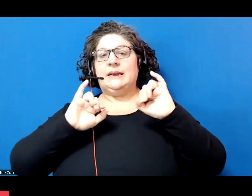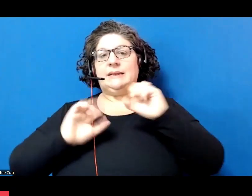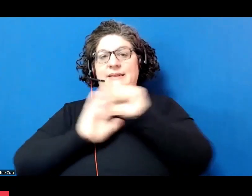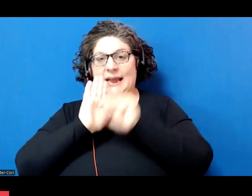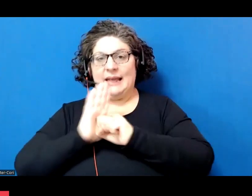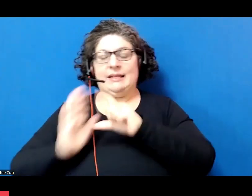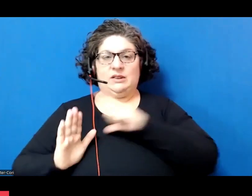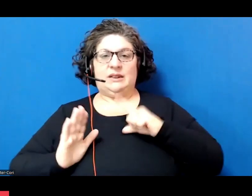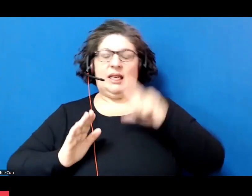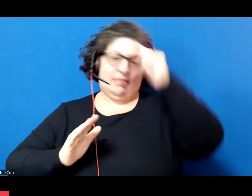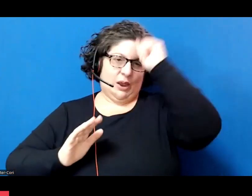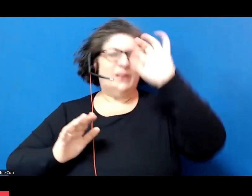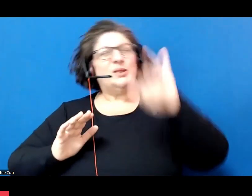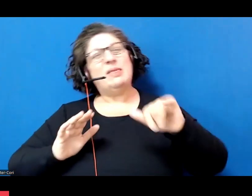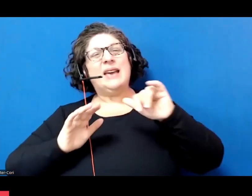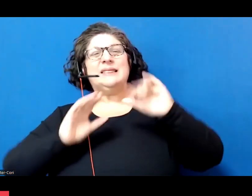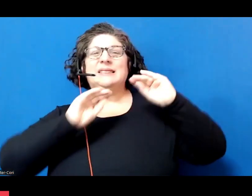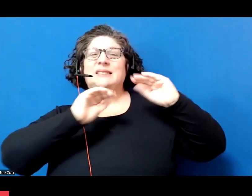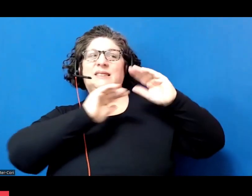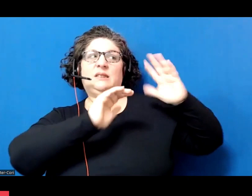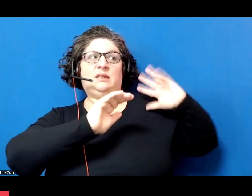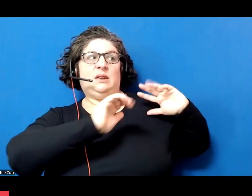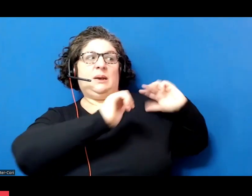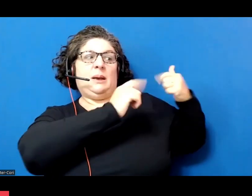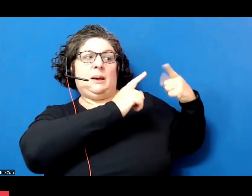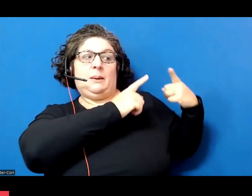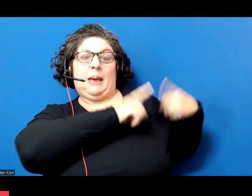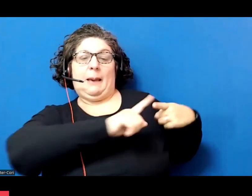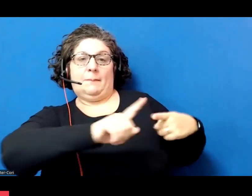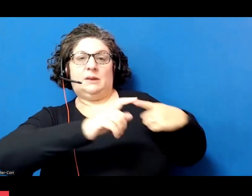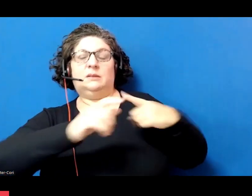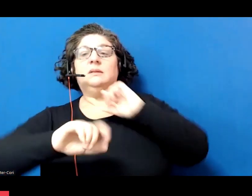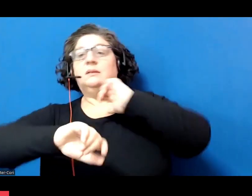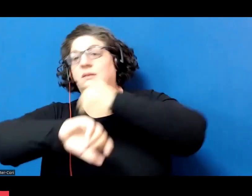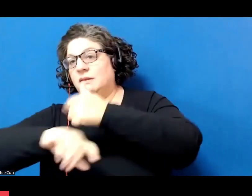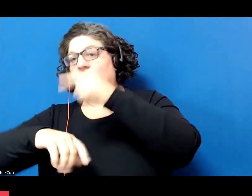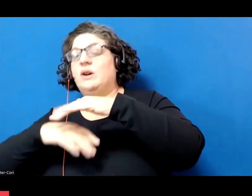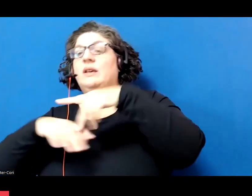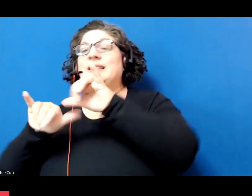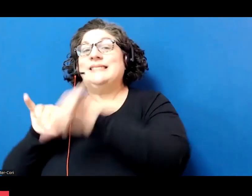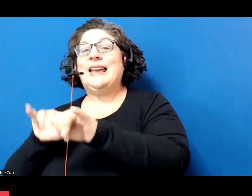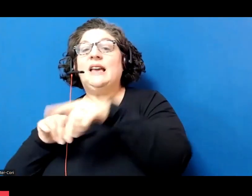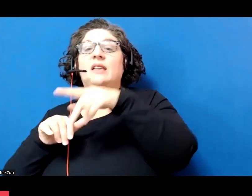So that's sort of the pedigree that preceded the request for the stay in the North Carolina case.